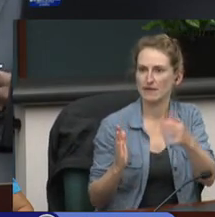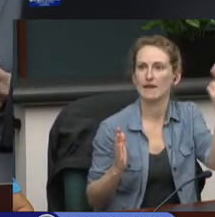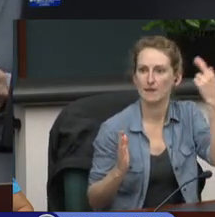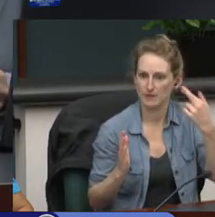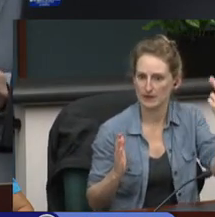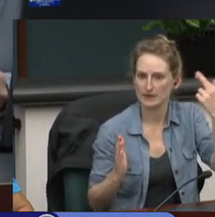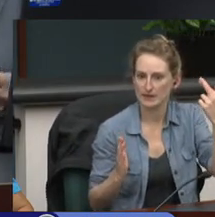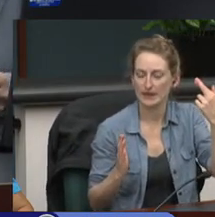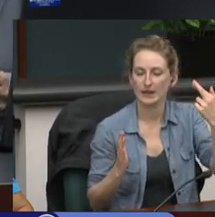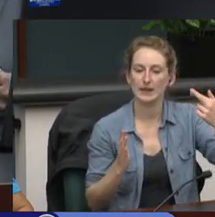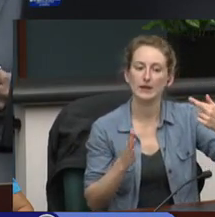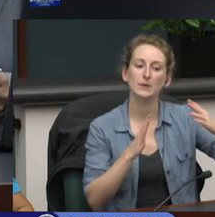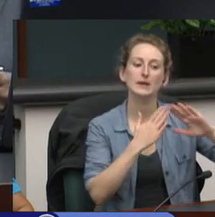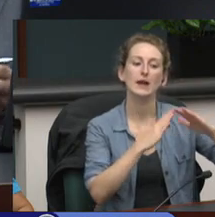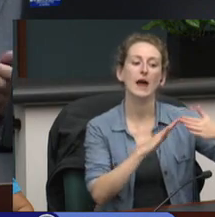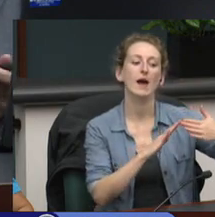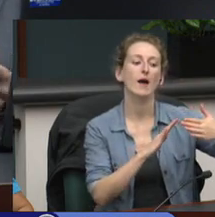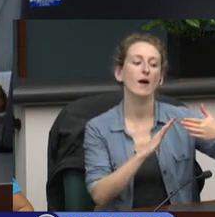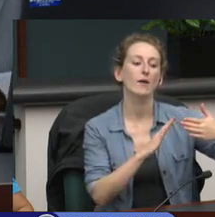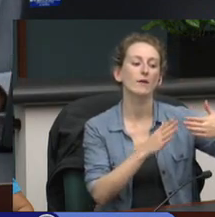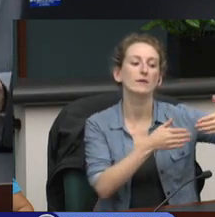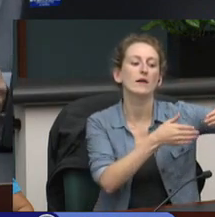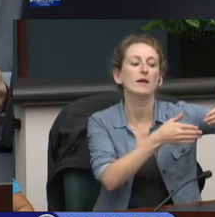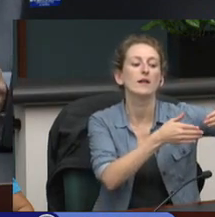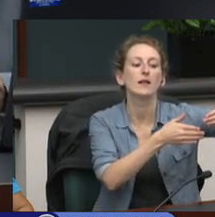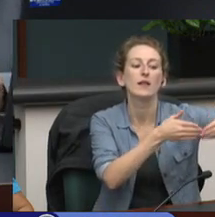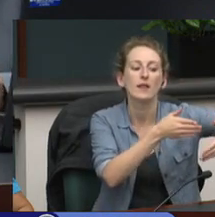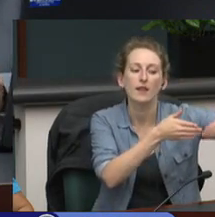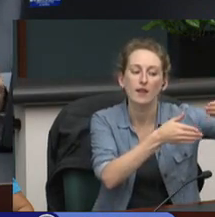town where we have maybe more environmentally since in areas like